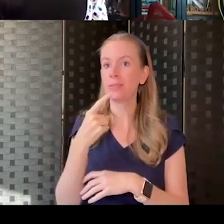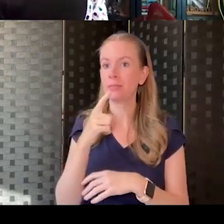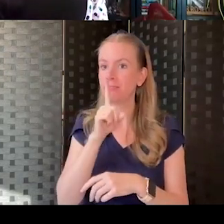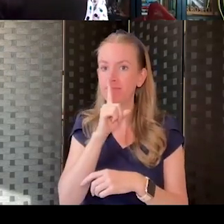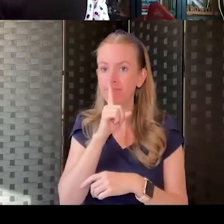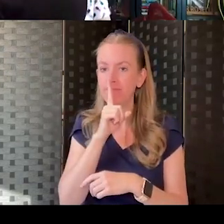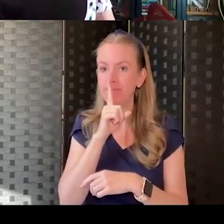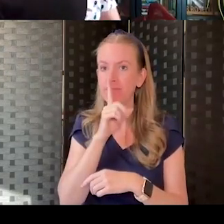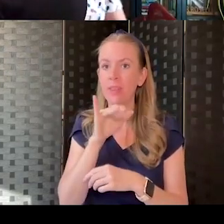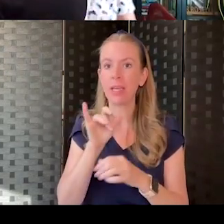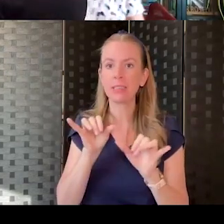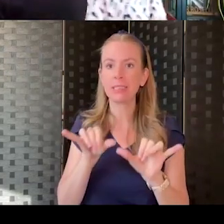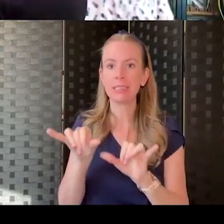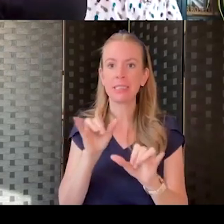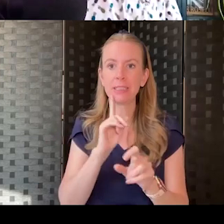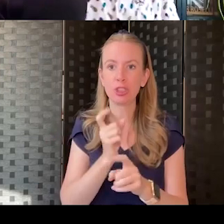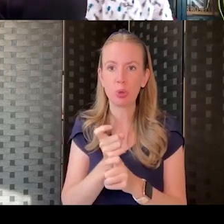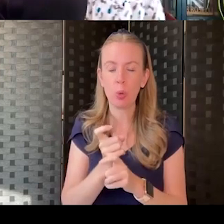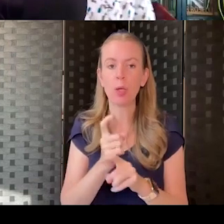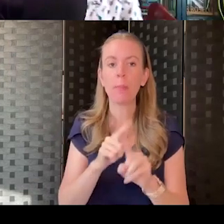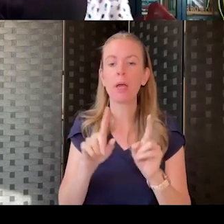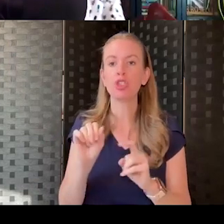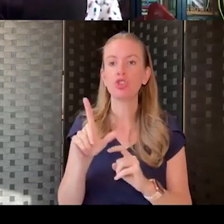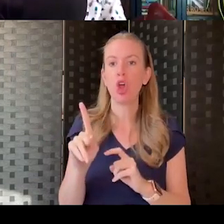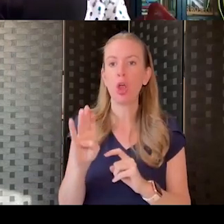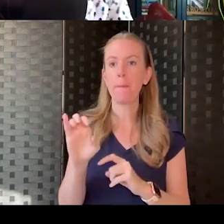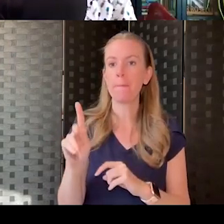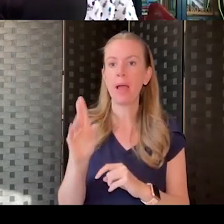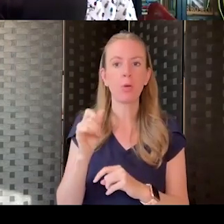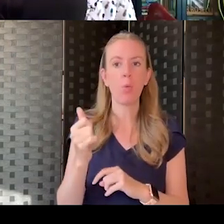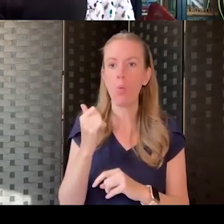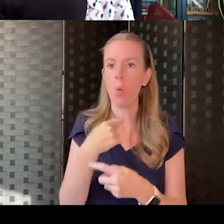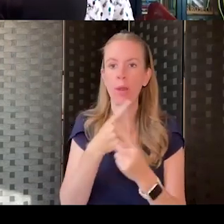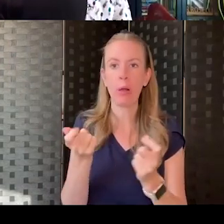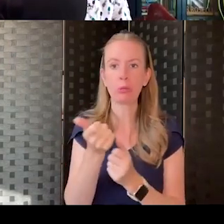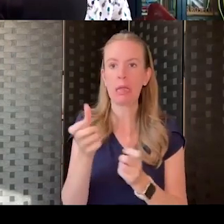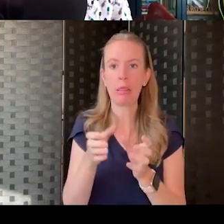the joke here. Talkback fails to announce that anything has sorted. That means you may need to